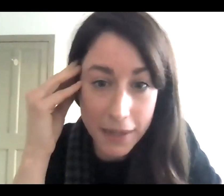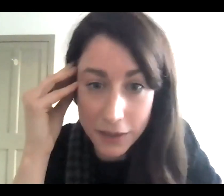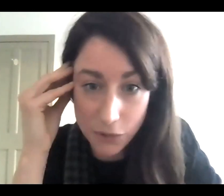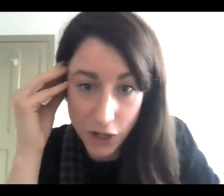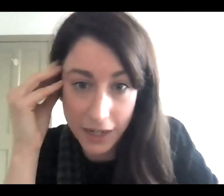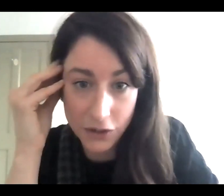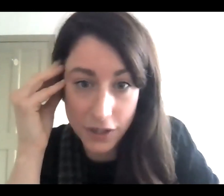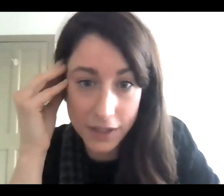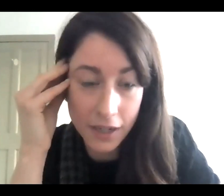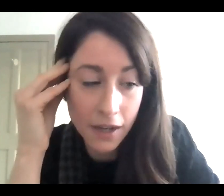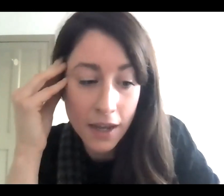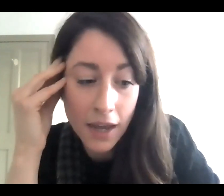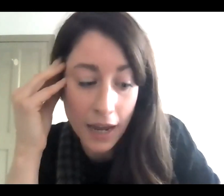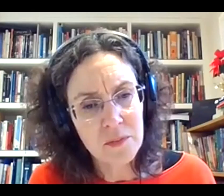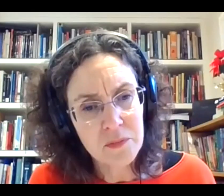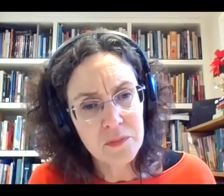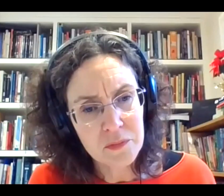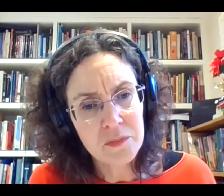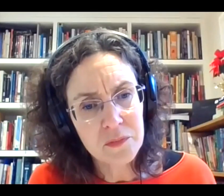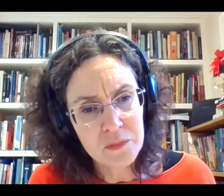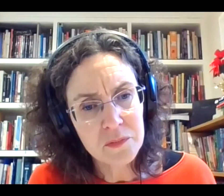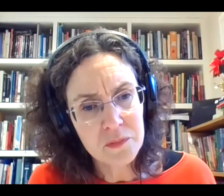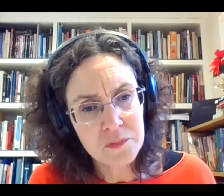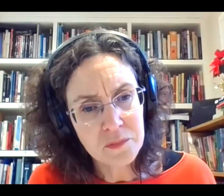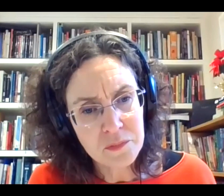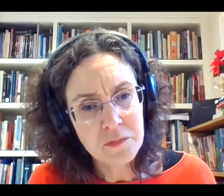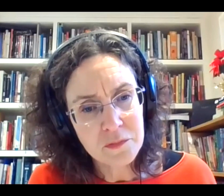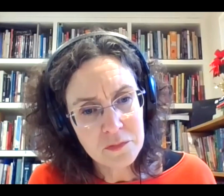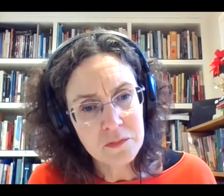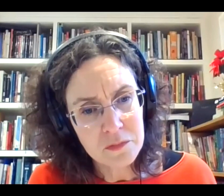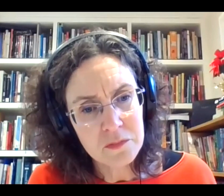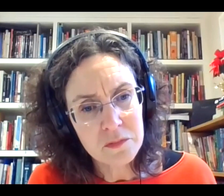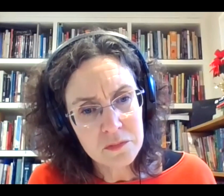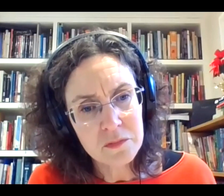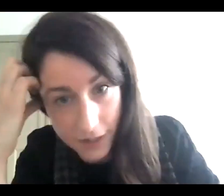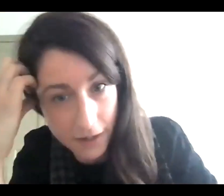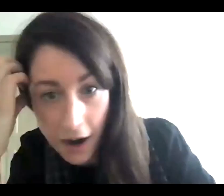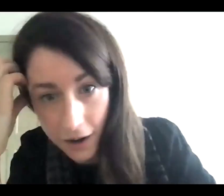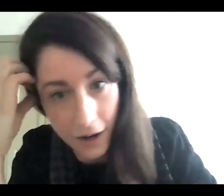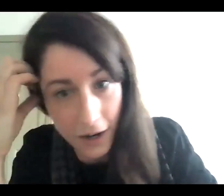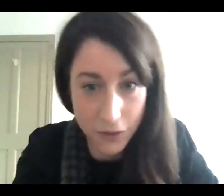make some changes and talk to as many people as possible about her work and visit archives